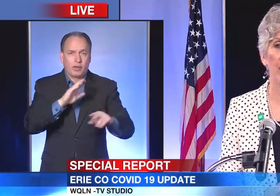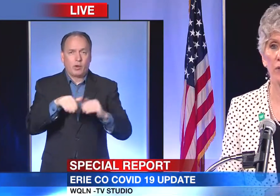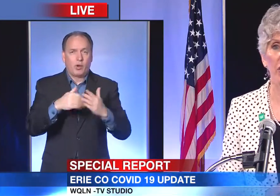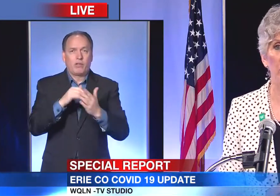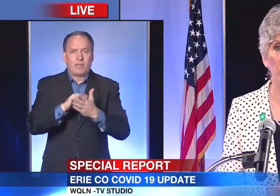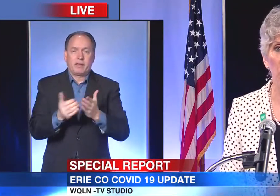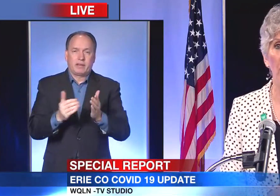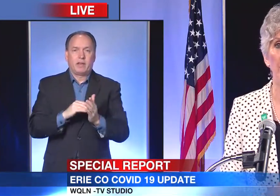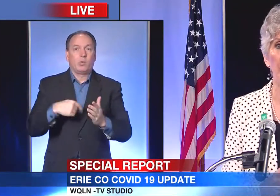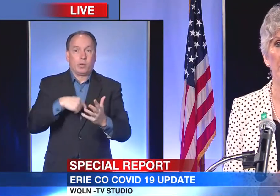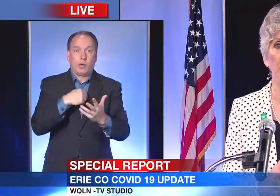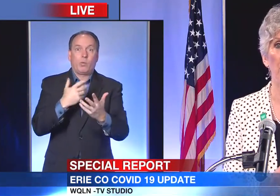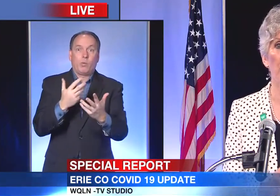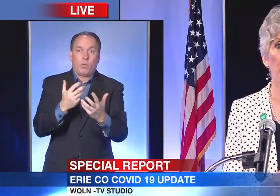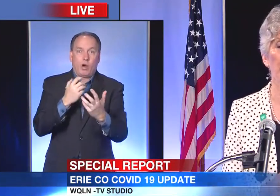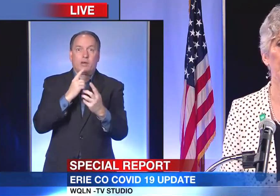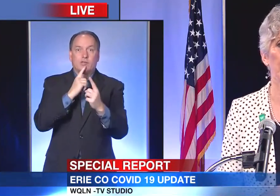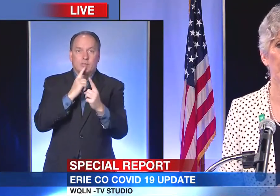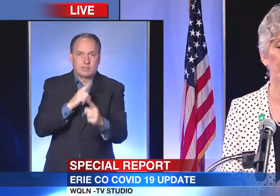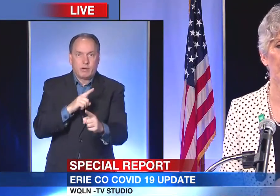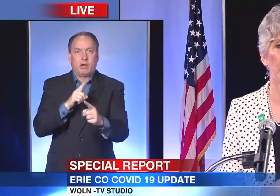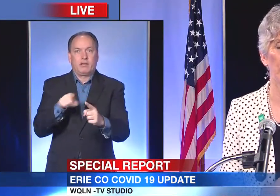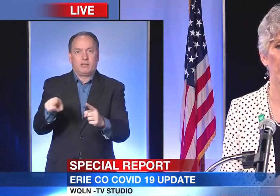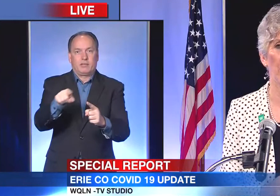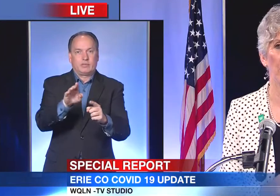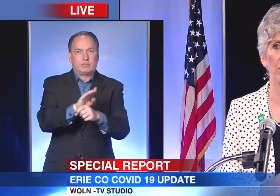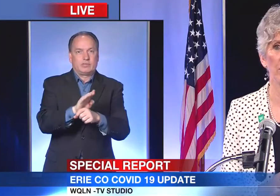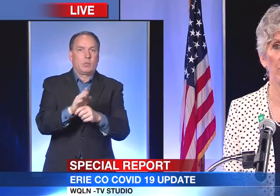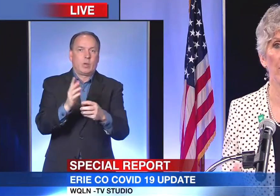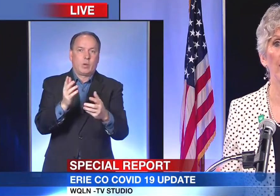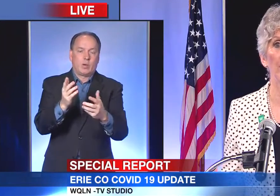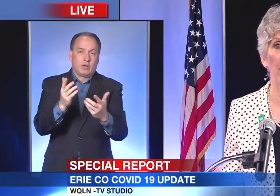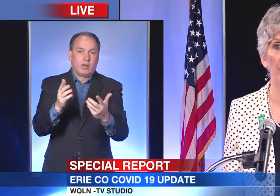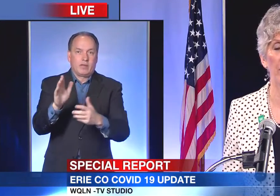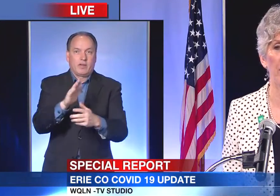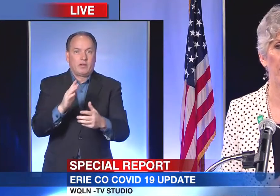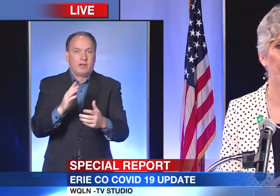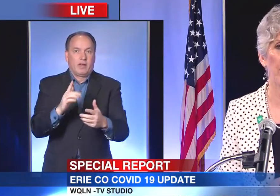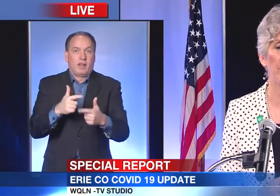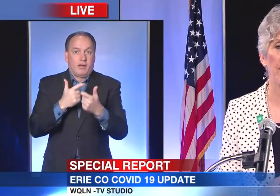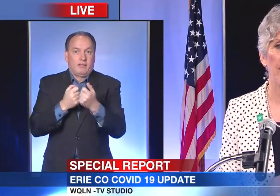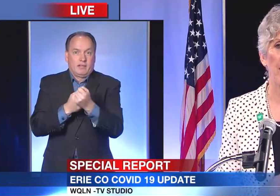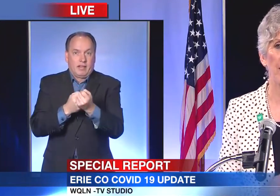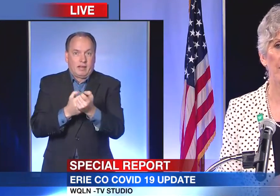CAN GIVE THE ANSWERS. SO WE ARE LOOKING AT ALL OF THAT. AGAIN, WE WANT TO RESPOND TO